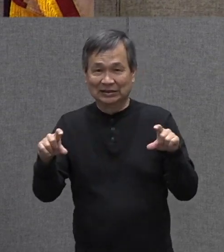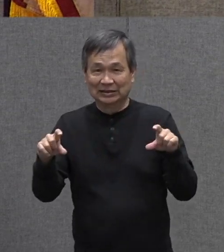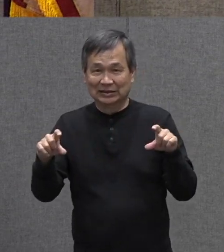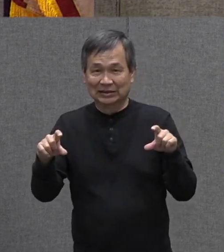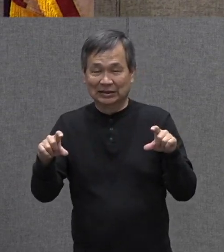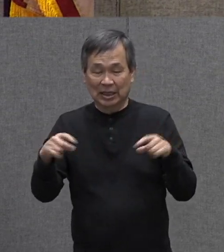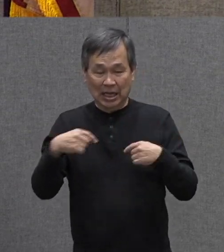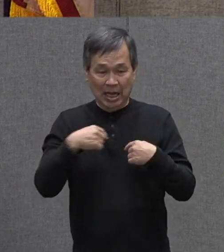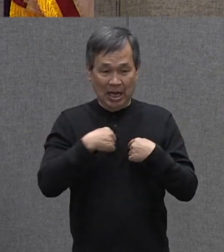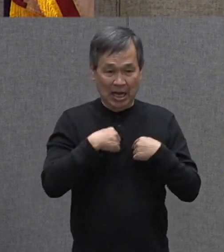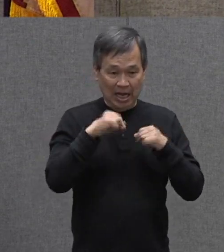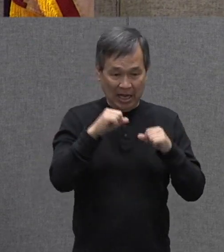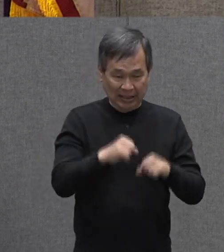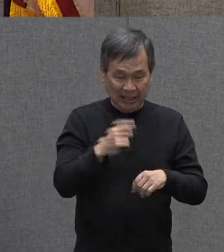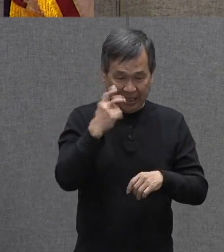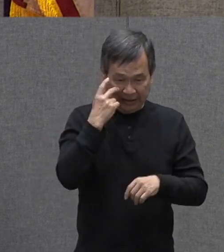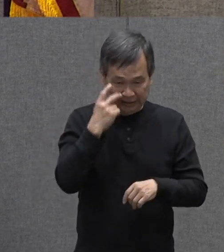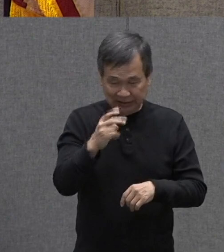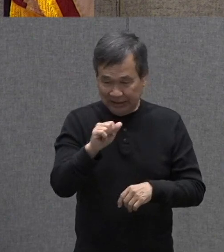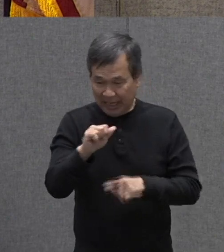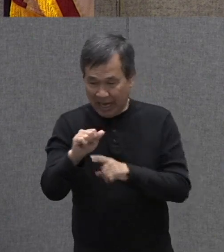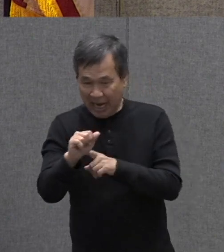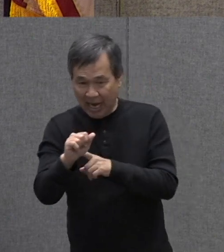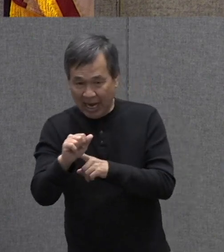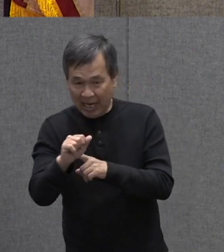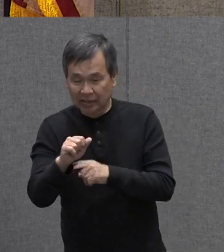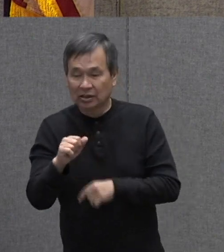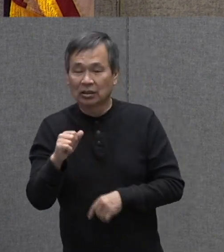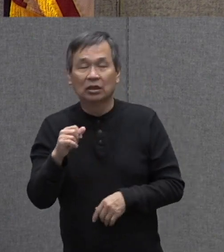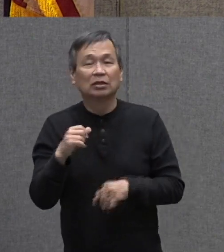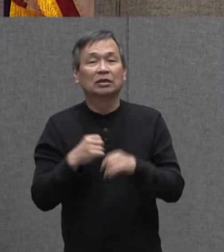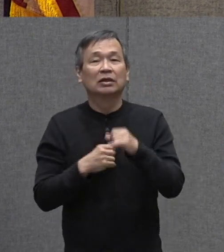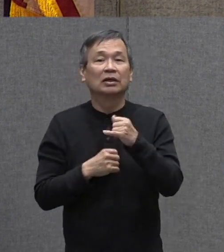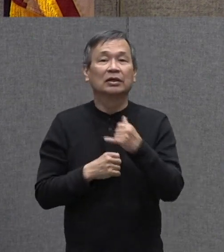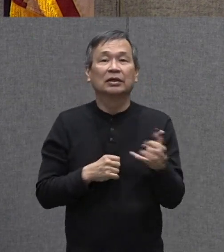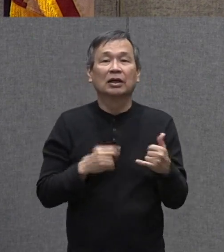I can see a yellow honeydew.